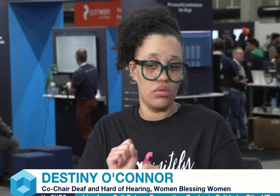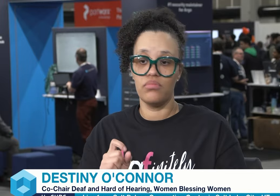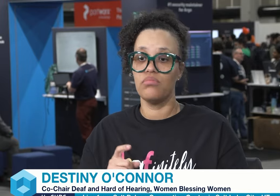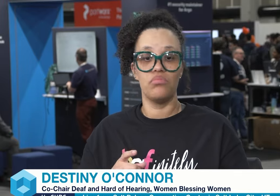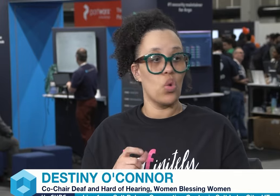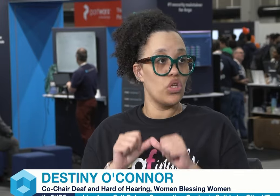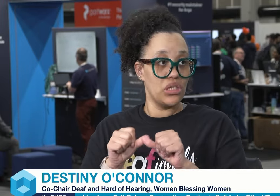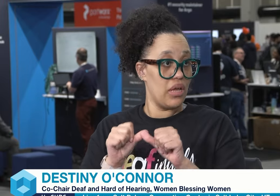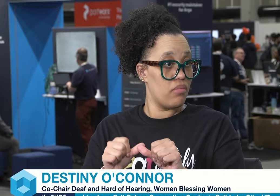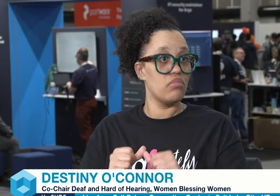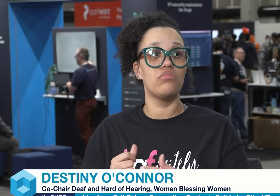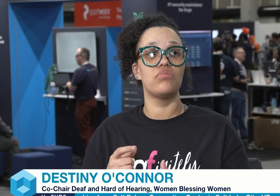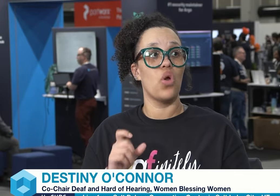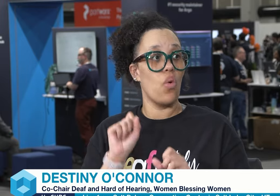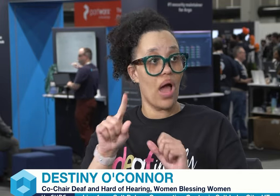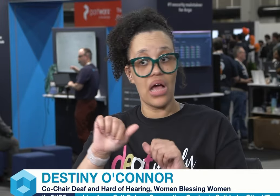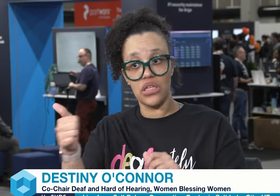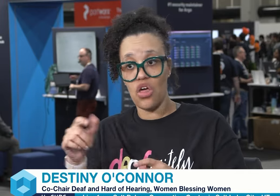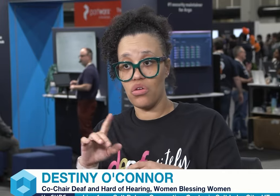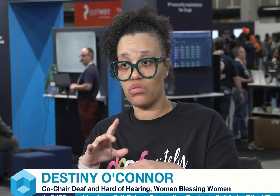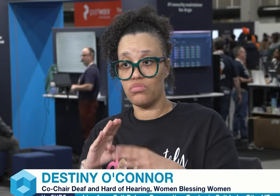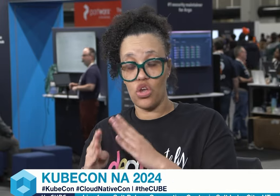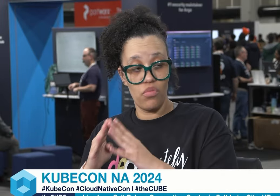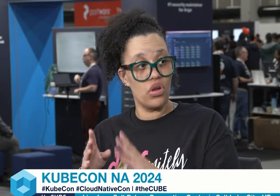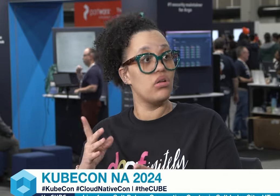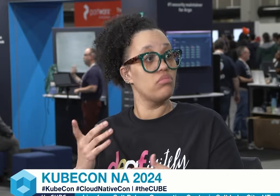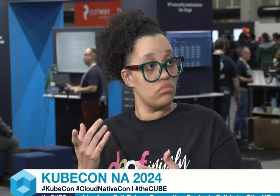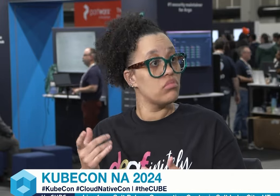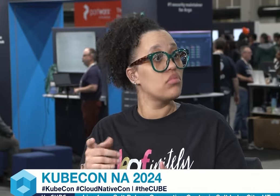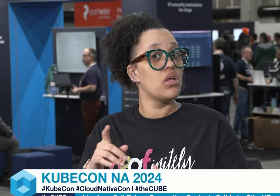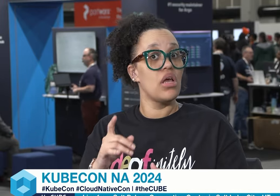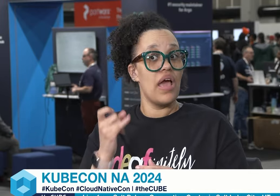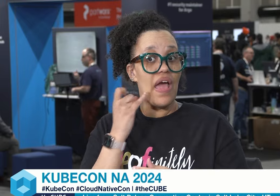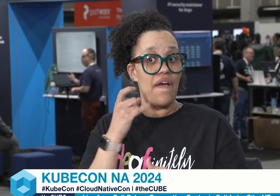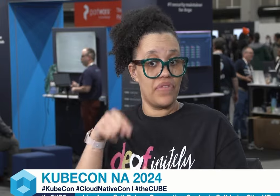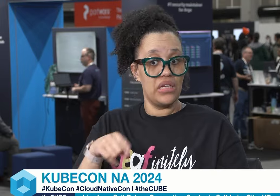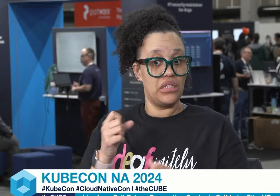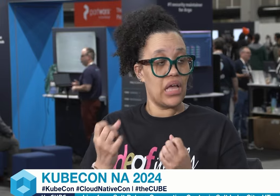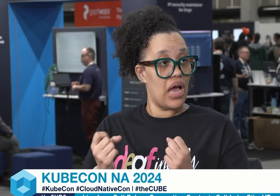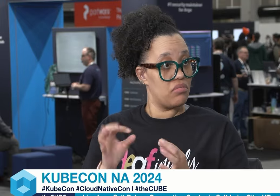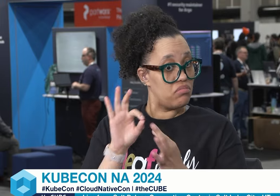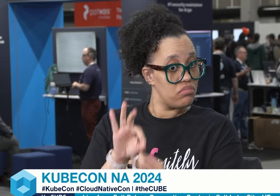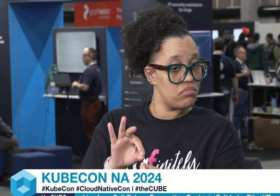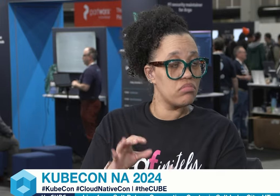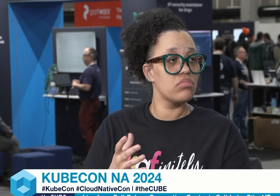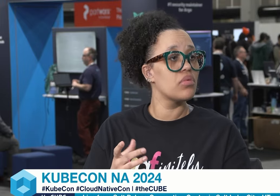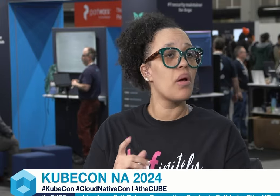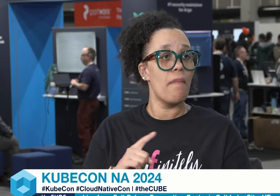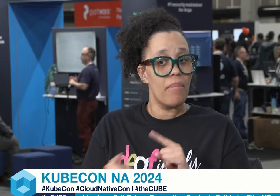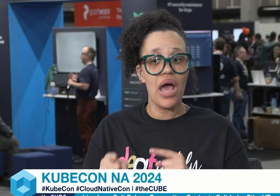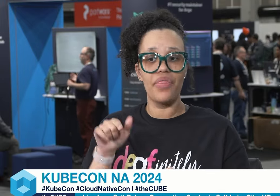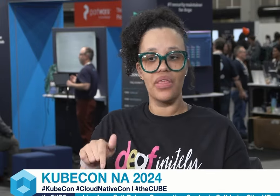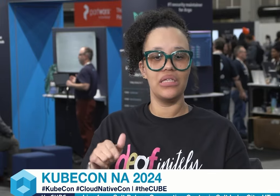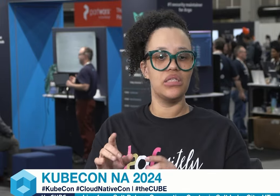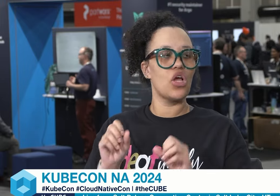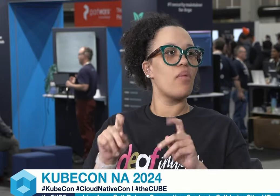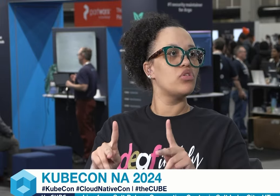and if we don't agree on it, we don't do it. We keep asking other input from other communities and if the sign makes sense